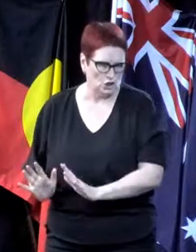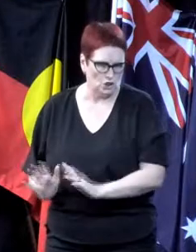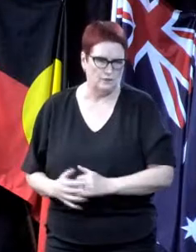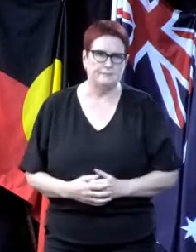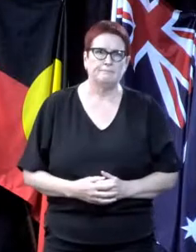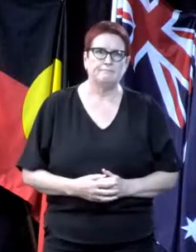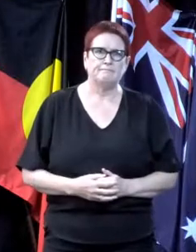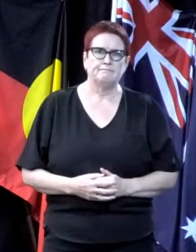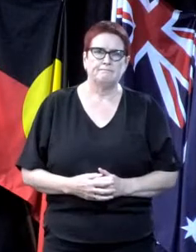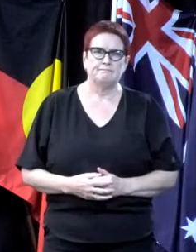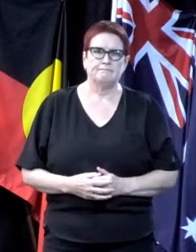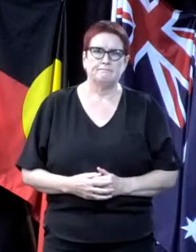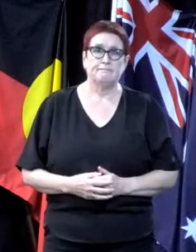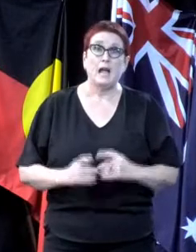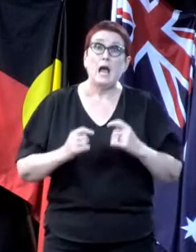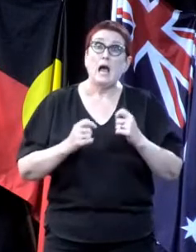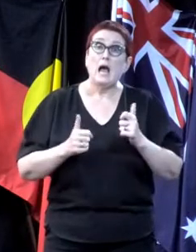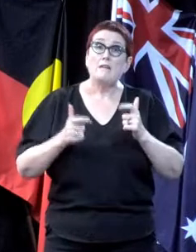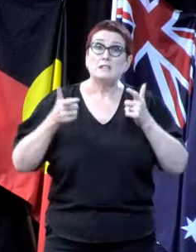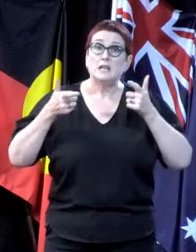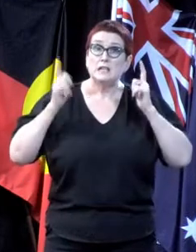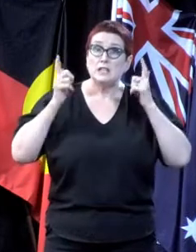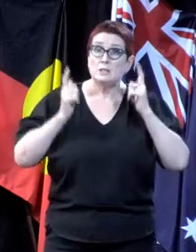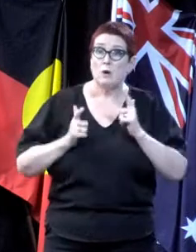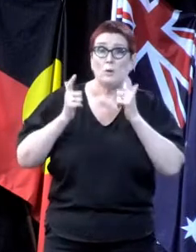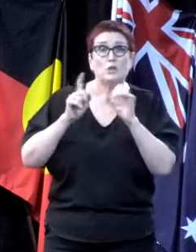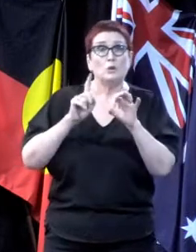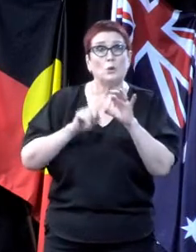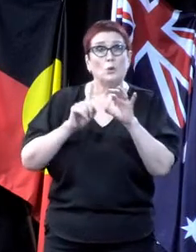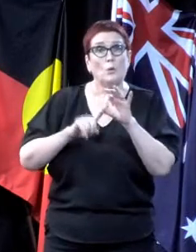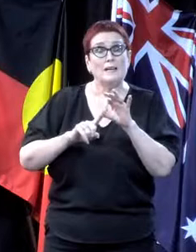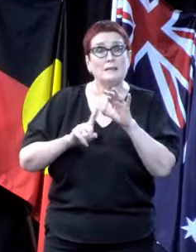After key members of the leadership team attended the Queensland government More Support for Students